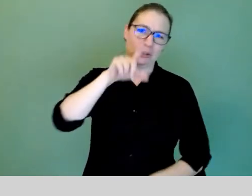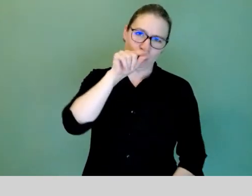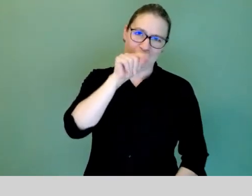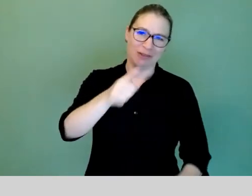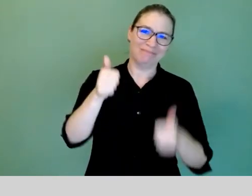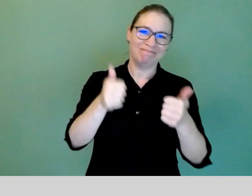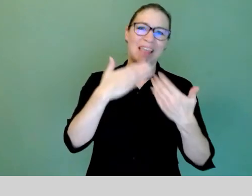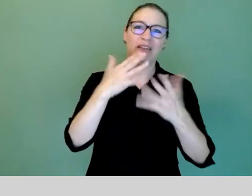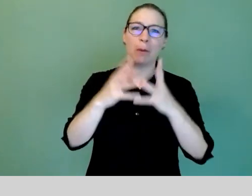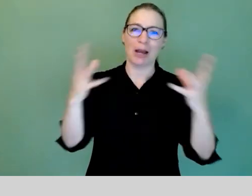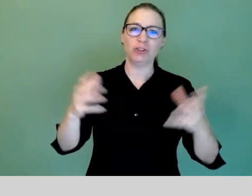Thank you very much.